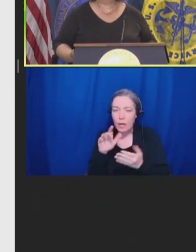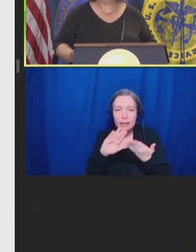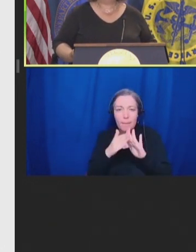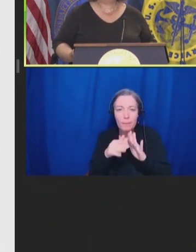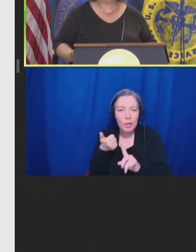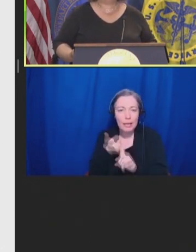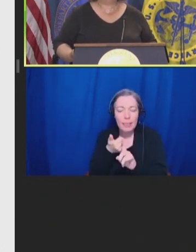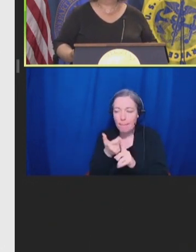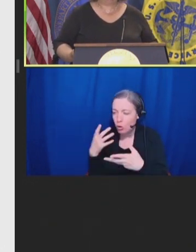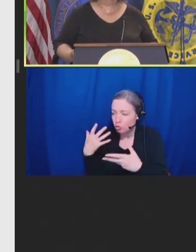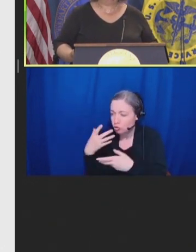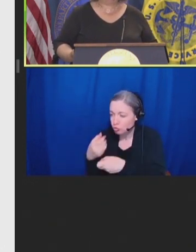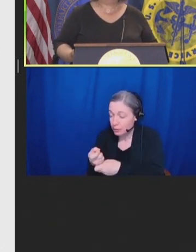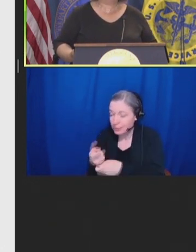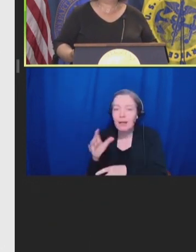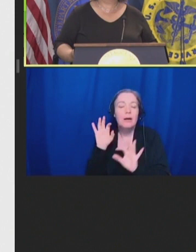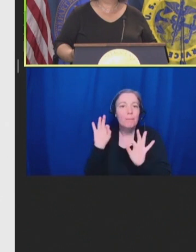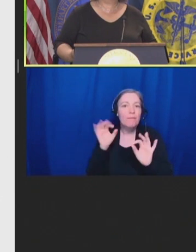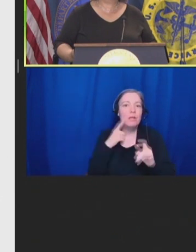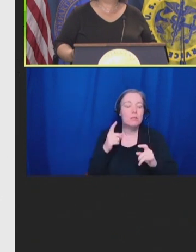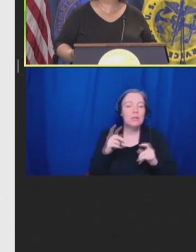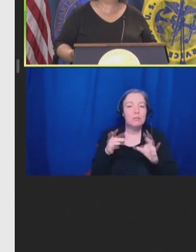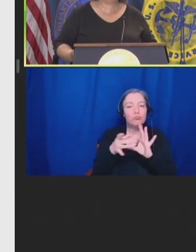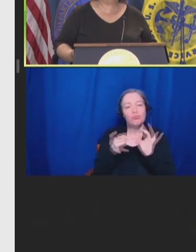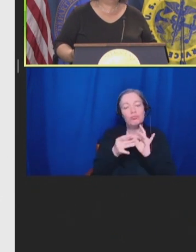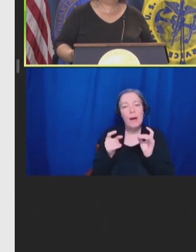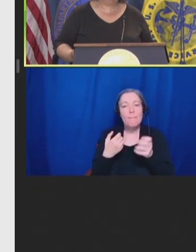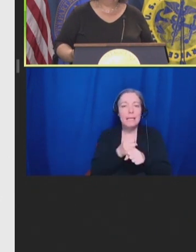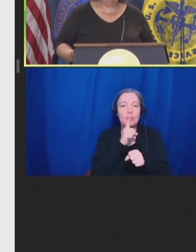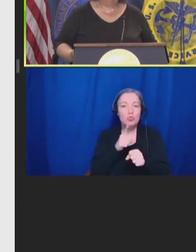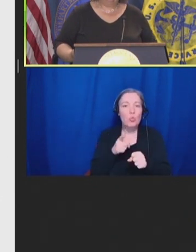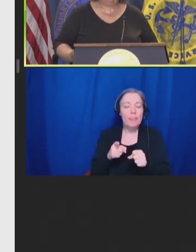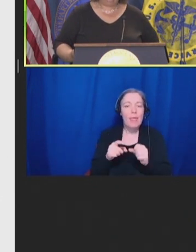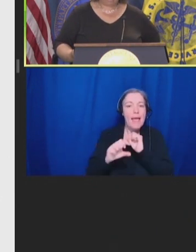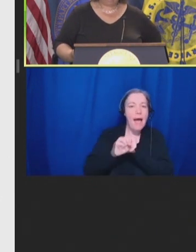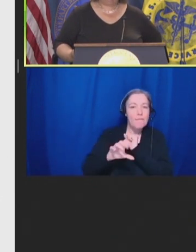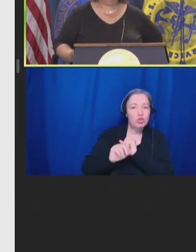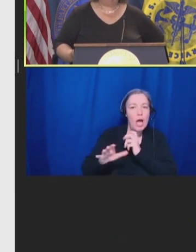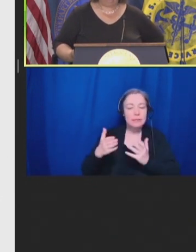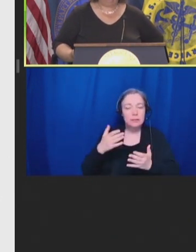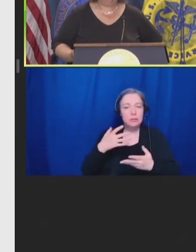but also looking at our healthcare as trusted messengers. Engaging with a wide healthcare